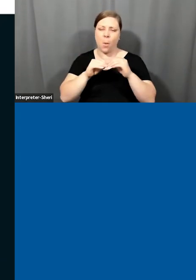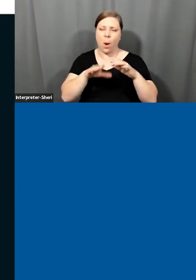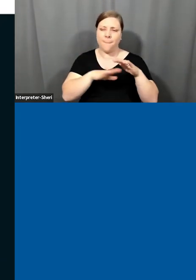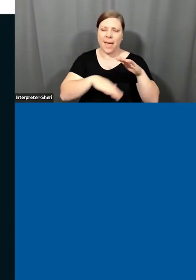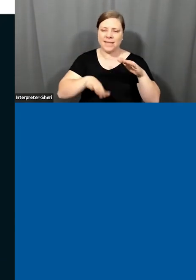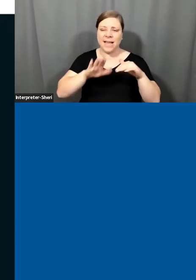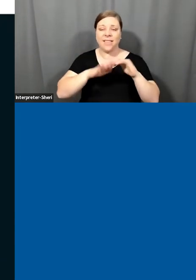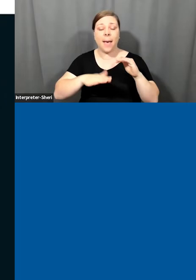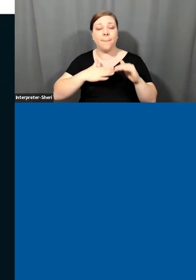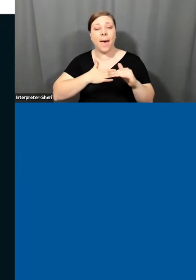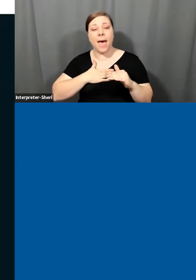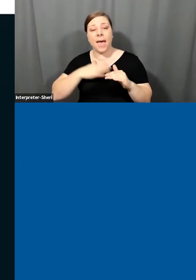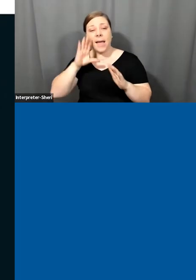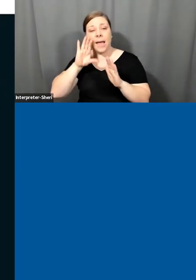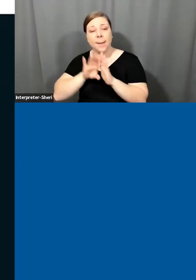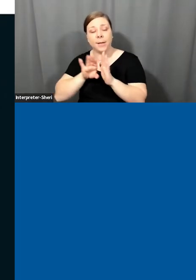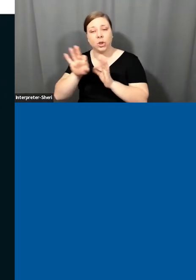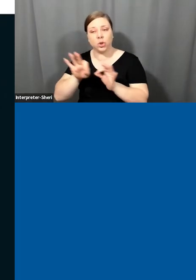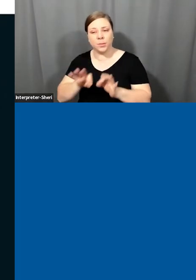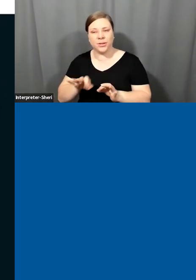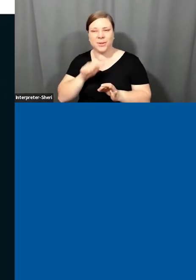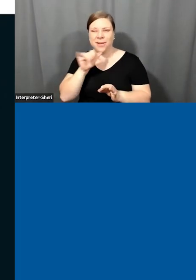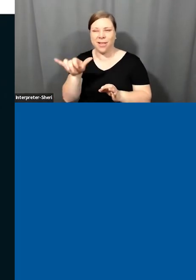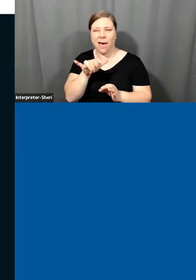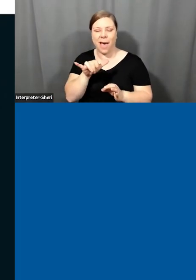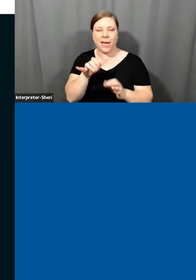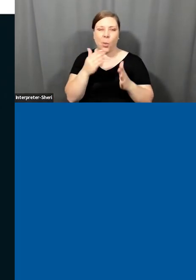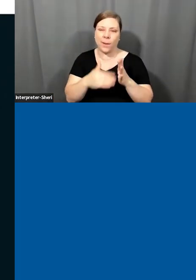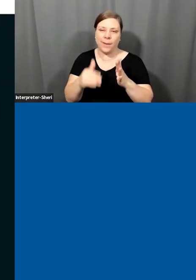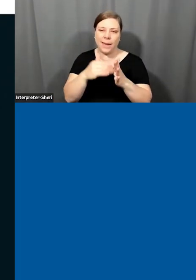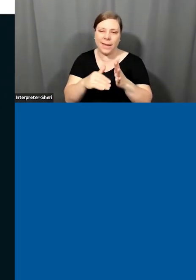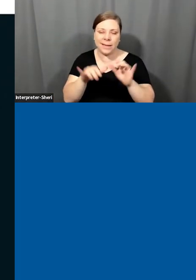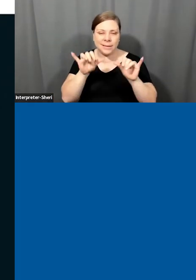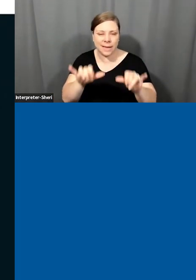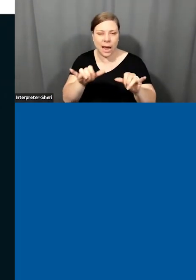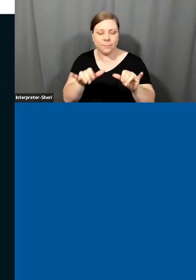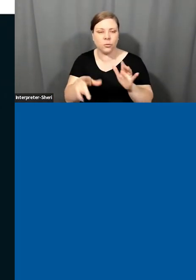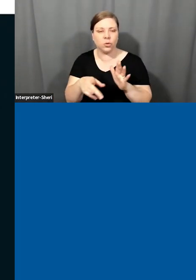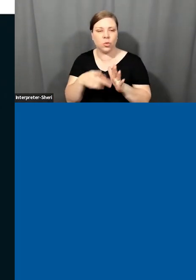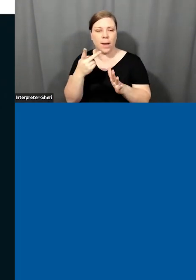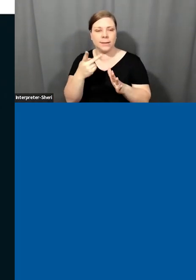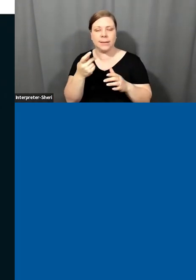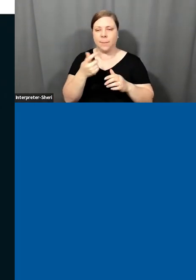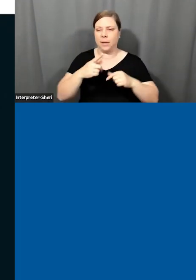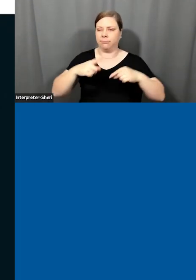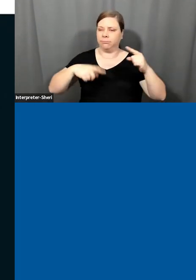That way you're not repeating the same thing twice. It gives them a little bit of a differentiation and people can skip the image description